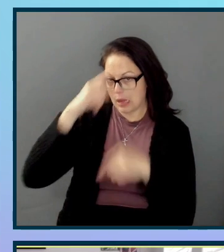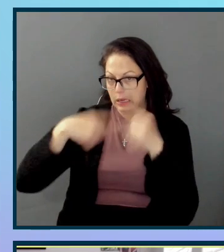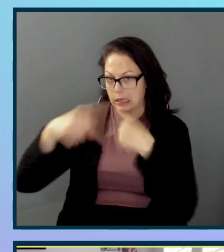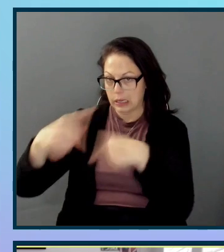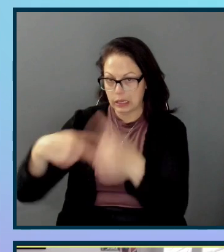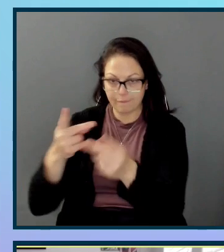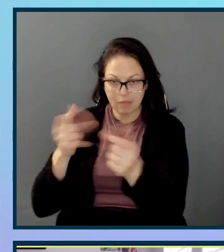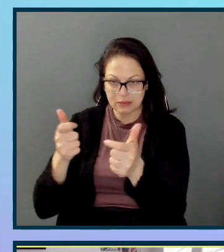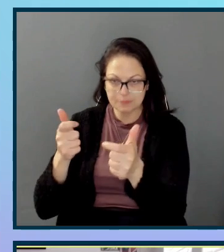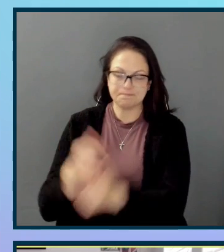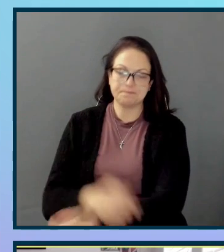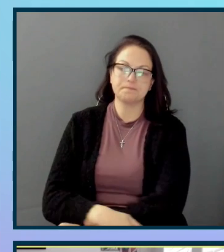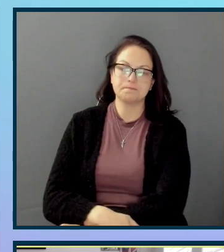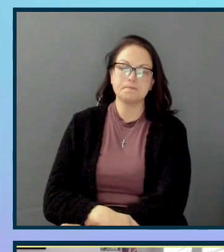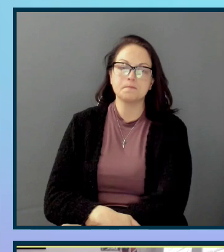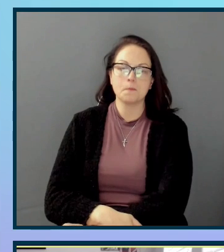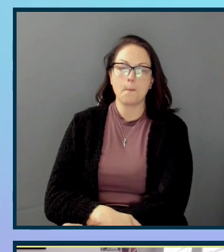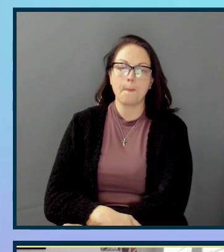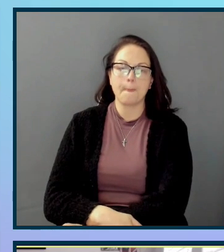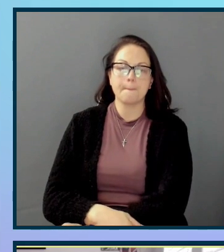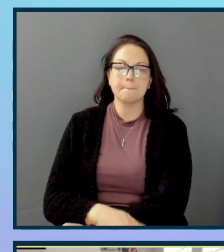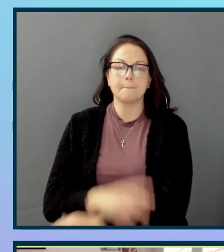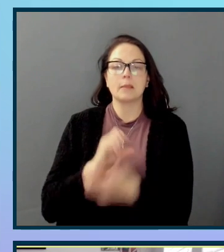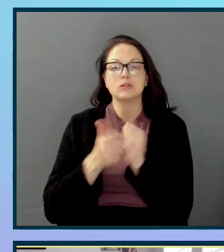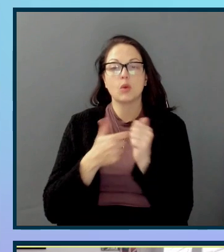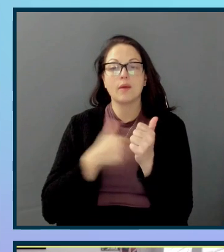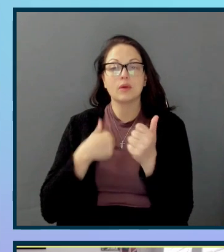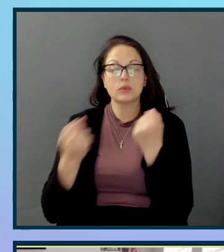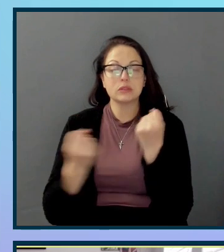with the work itself. So how can we support individuals